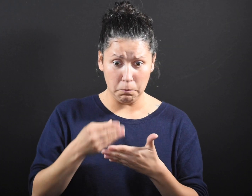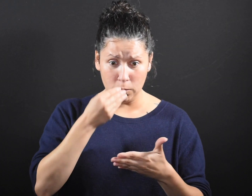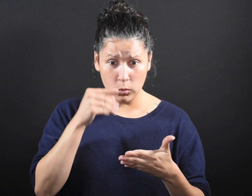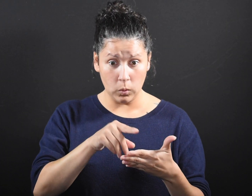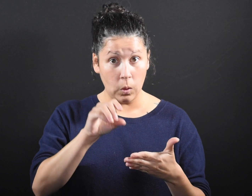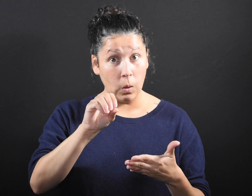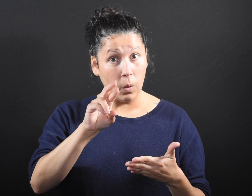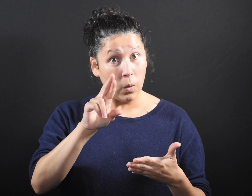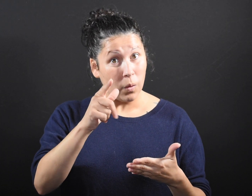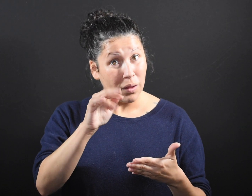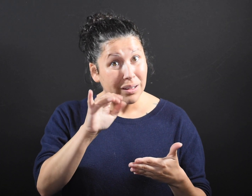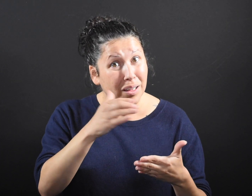Is organic baby food better?